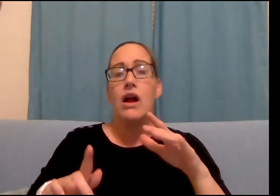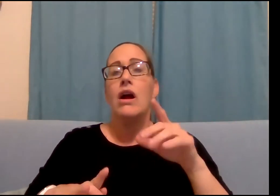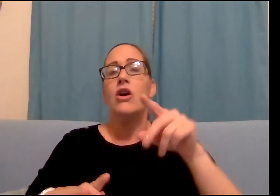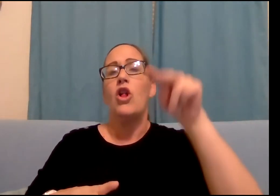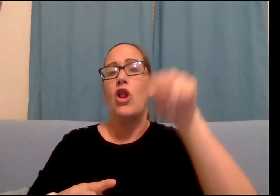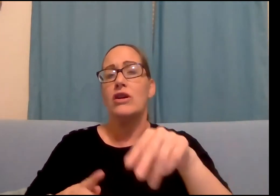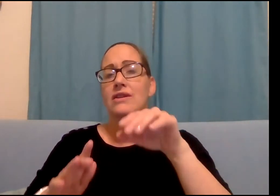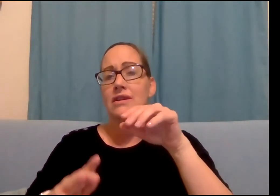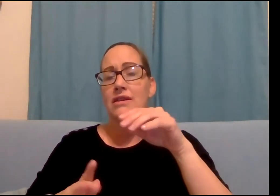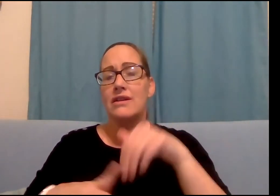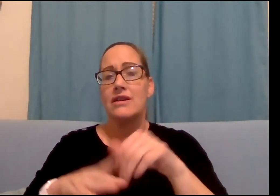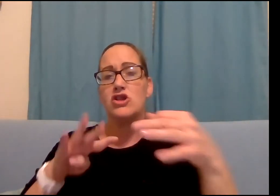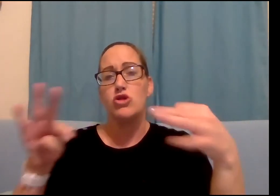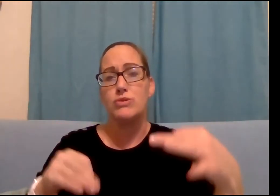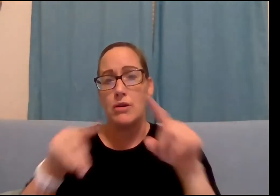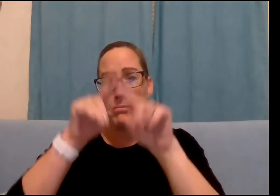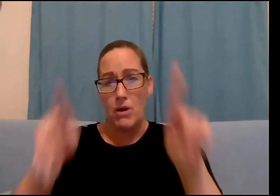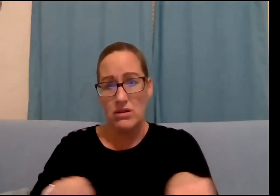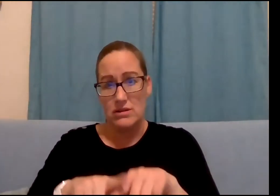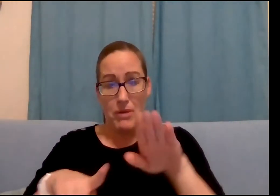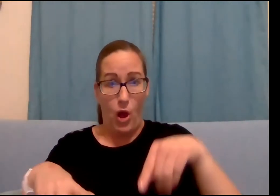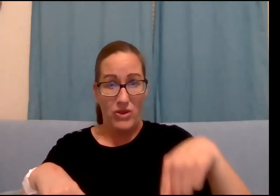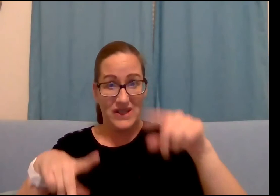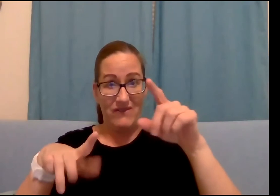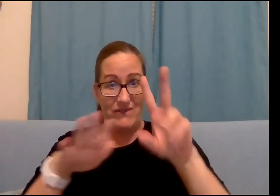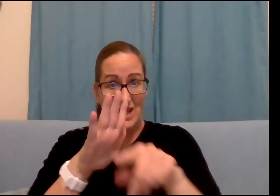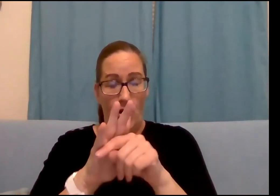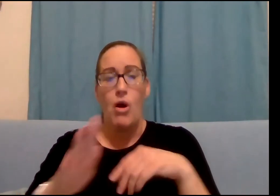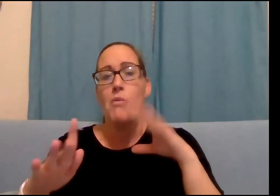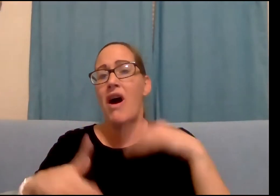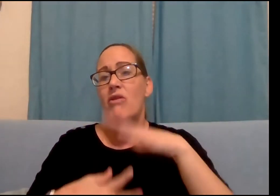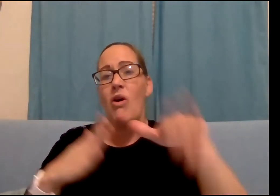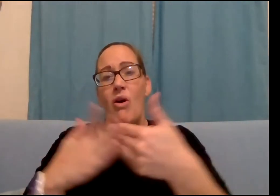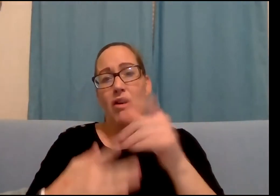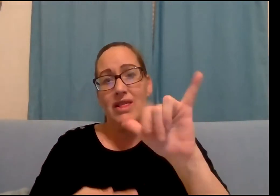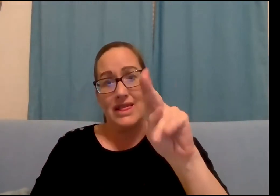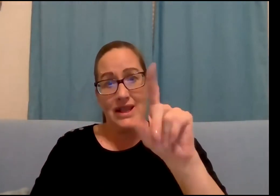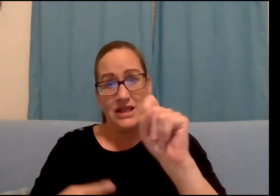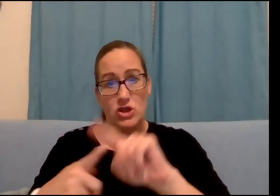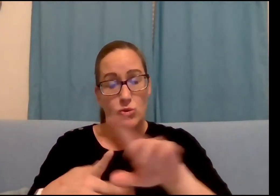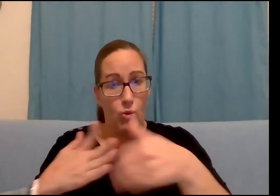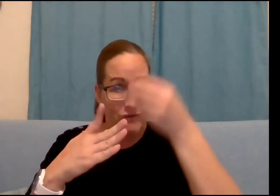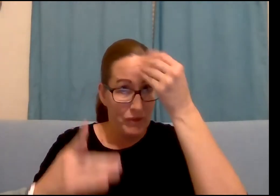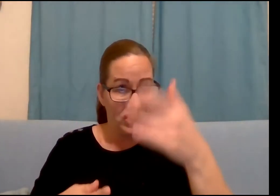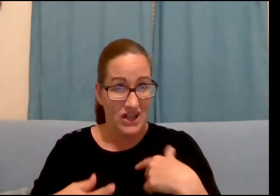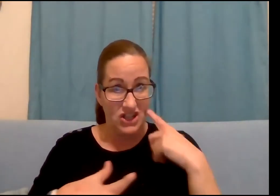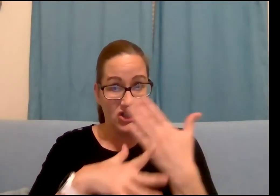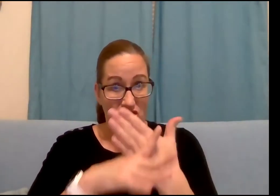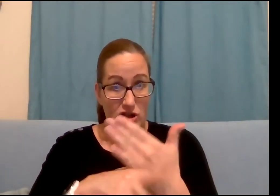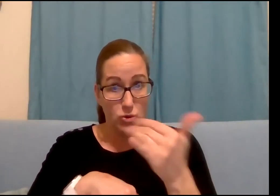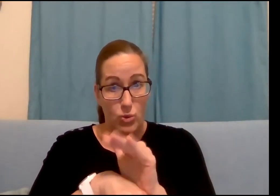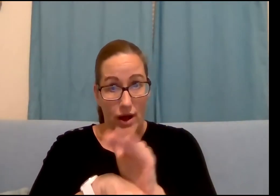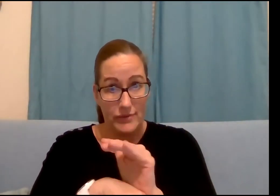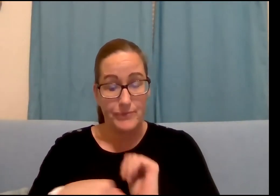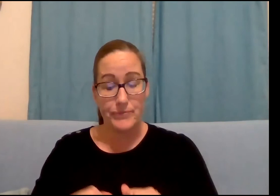Look at the description box below this video with all the links to the information I shared.